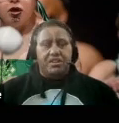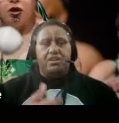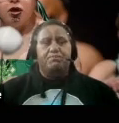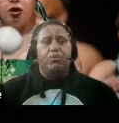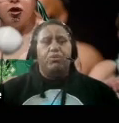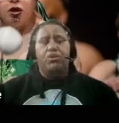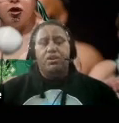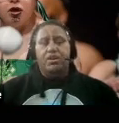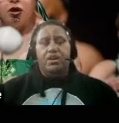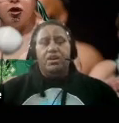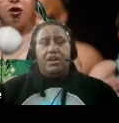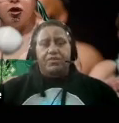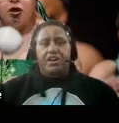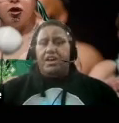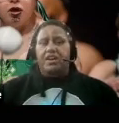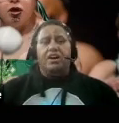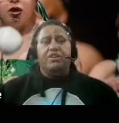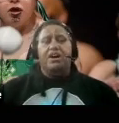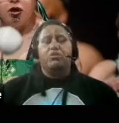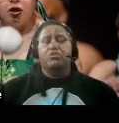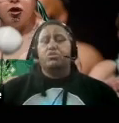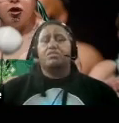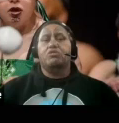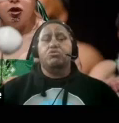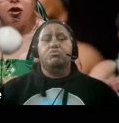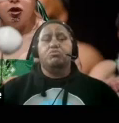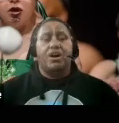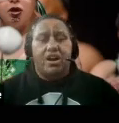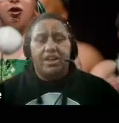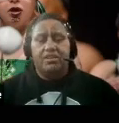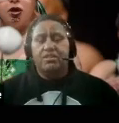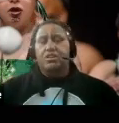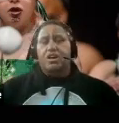i tēnei āhiahi pō kia whiriwhiri nei nga whakaaro o tō tatou whakarei